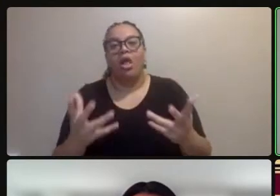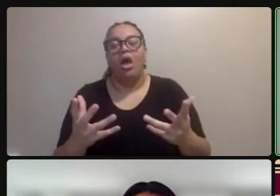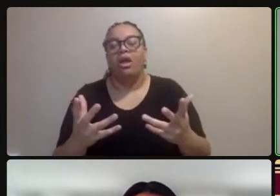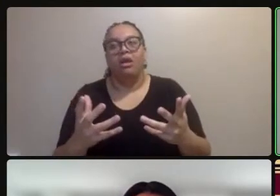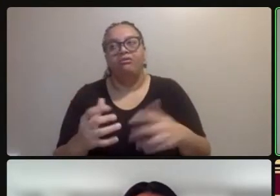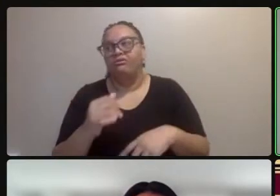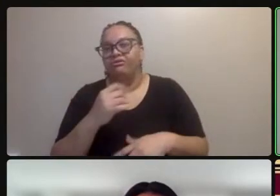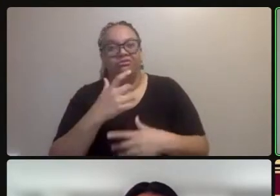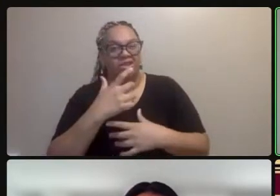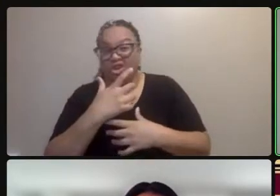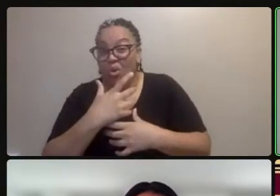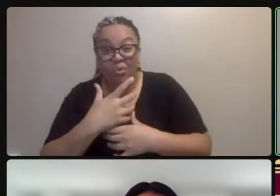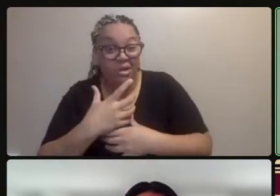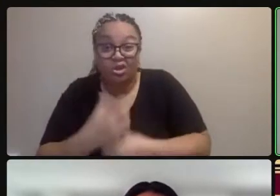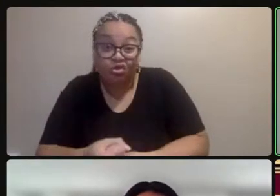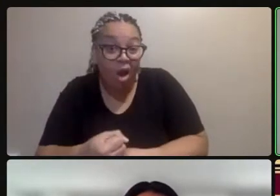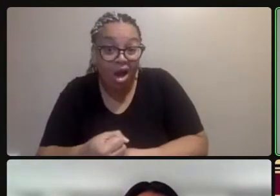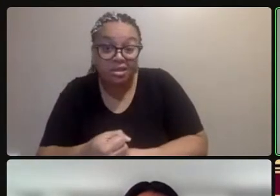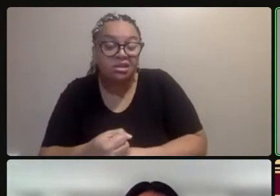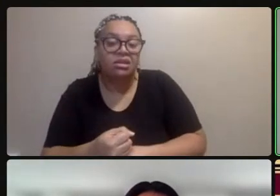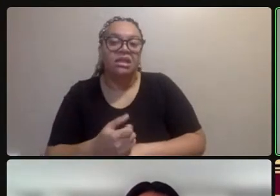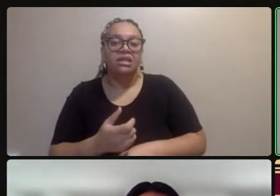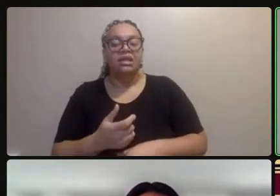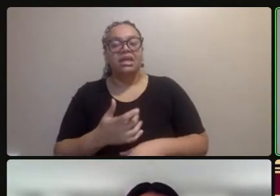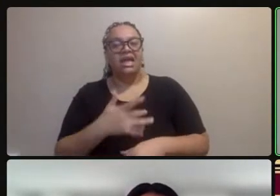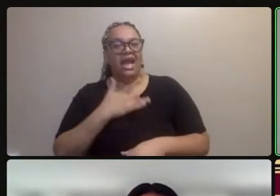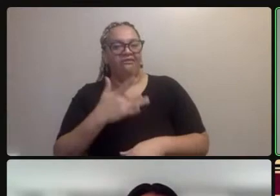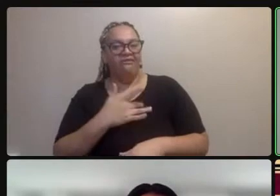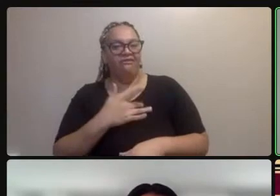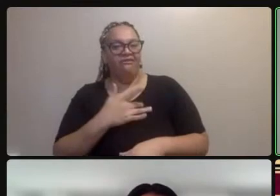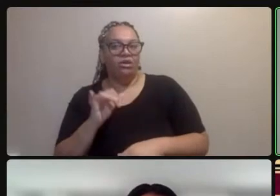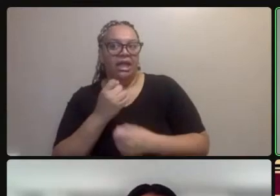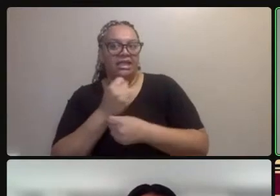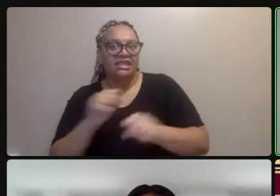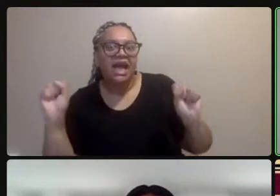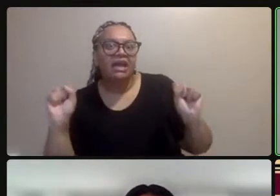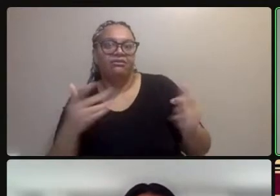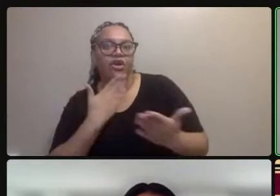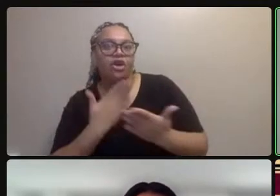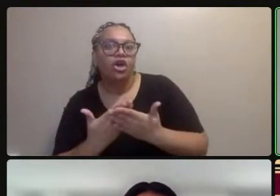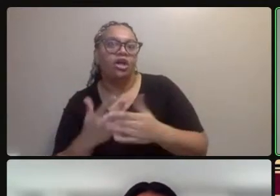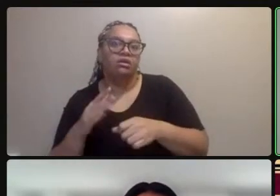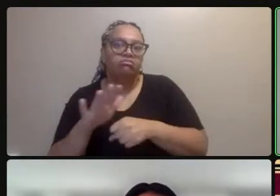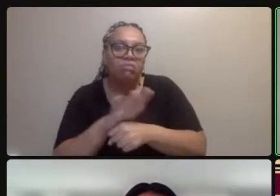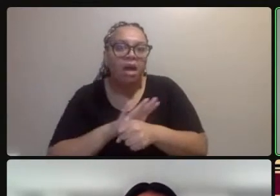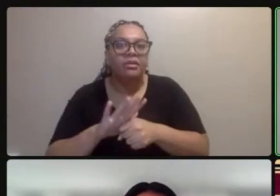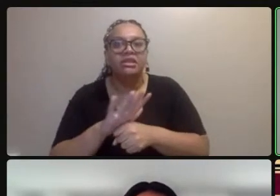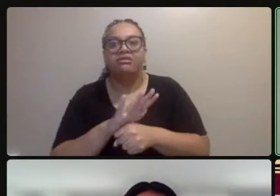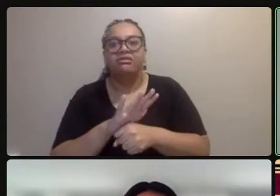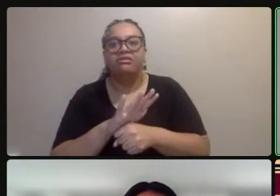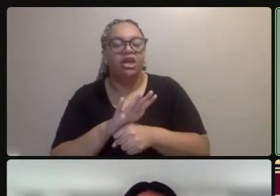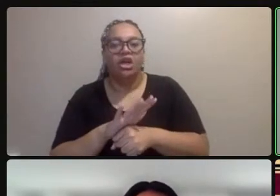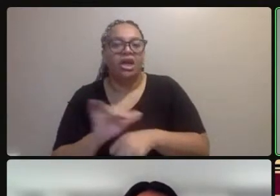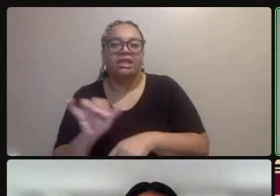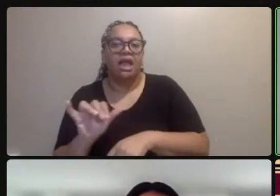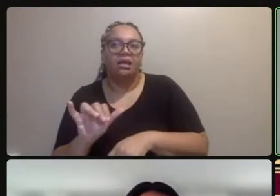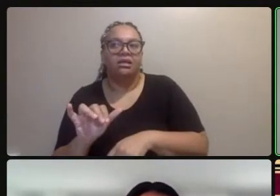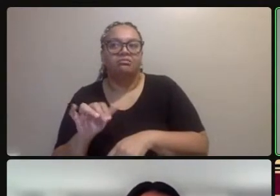IN OUR NATION'S CURRENT CULTURE